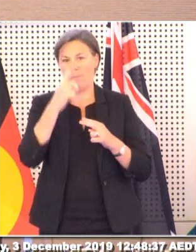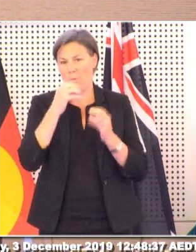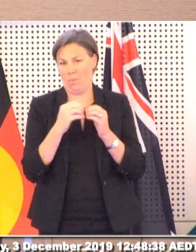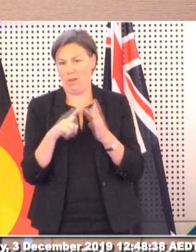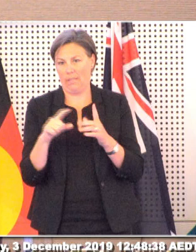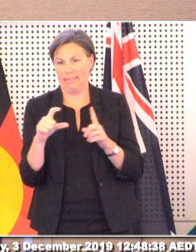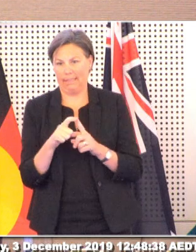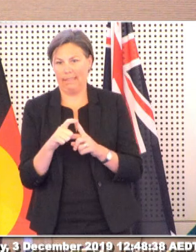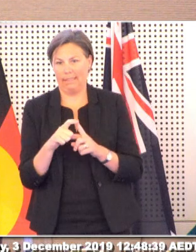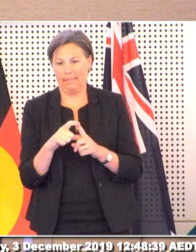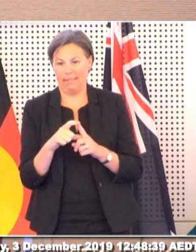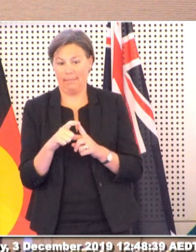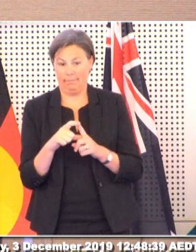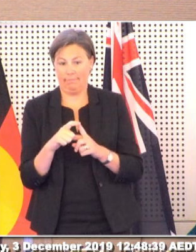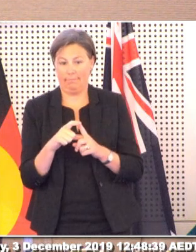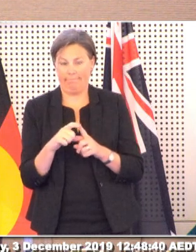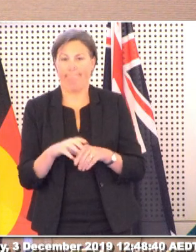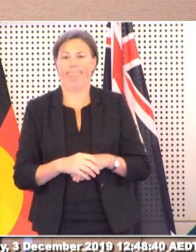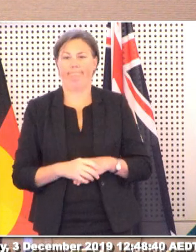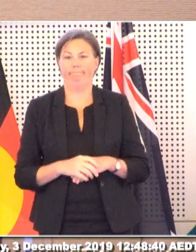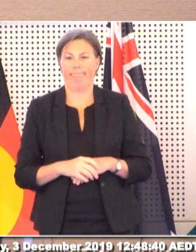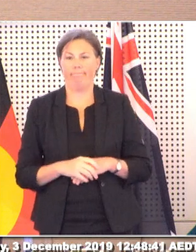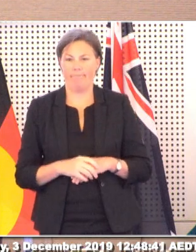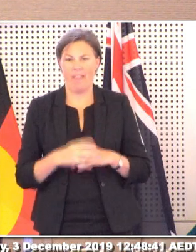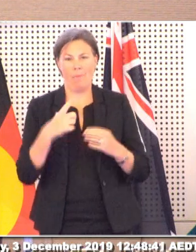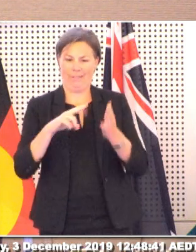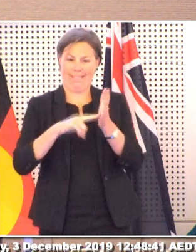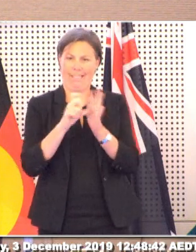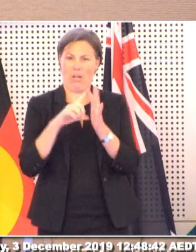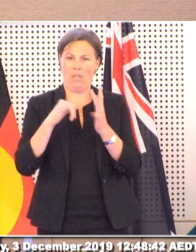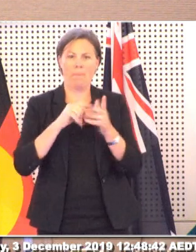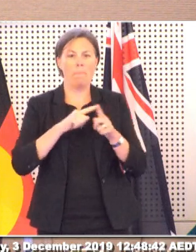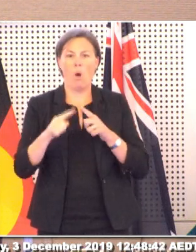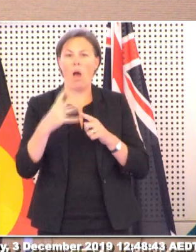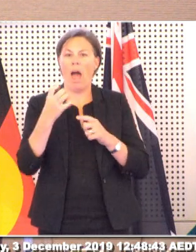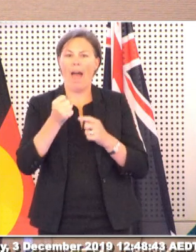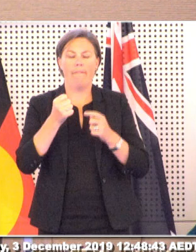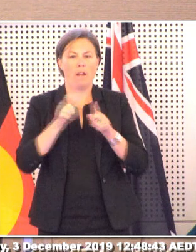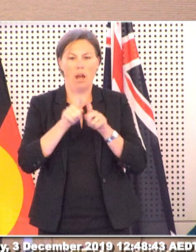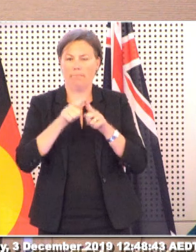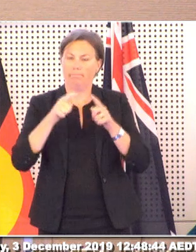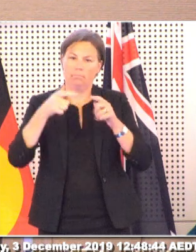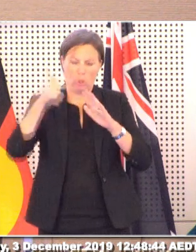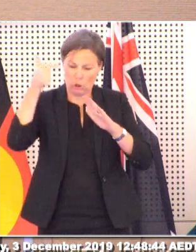Many of those would be very complex people, some of whom may be in hospital settings